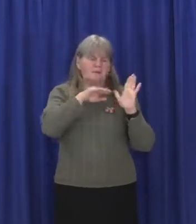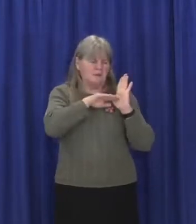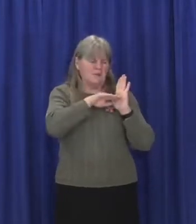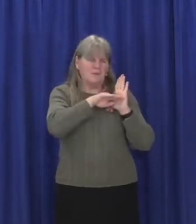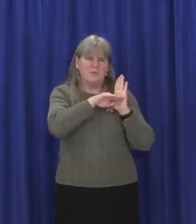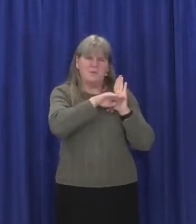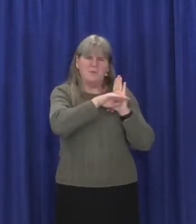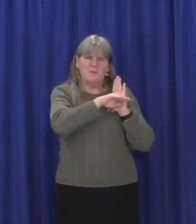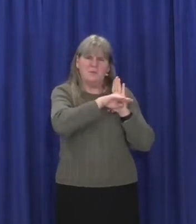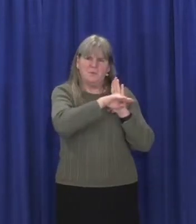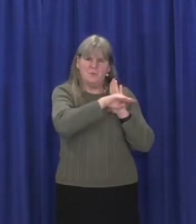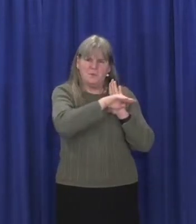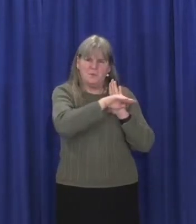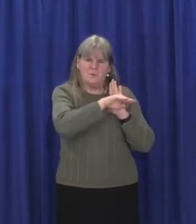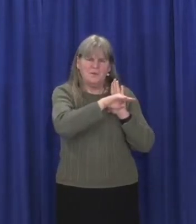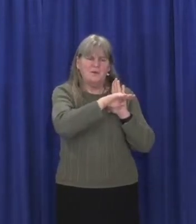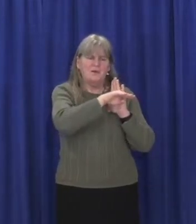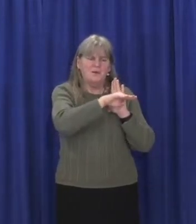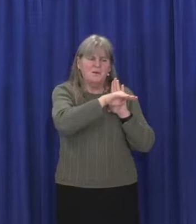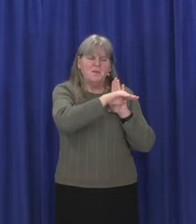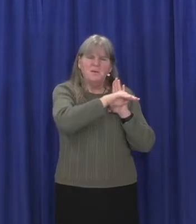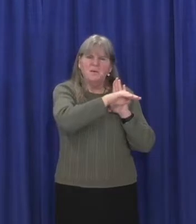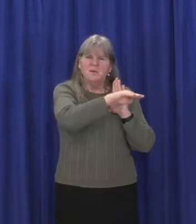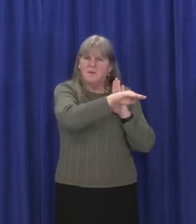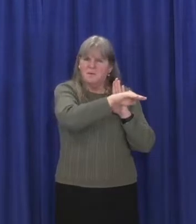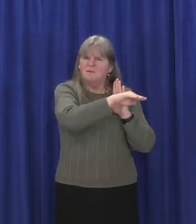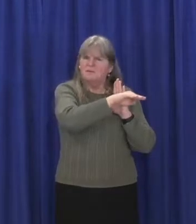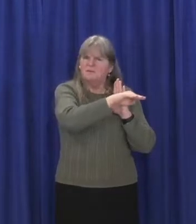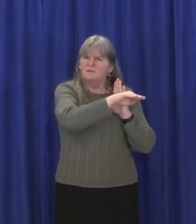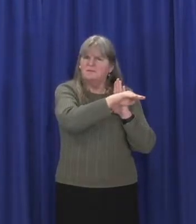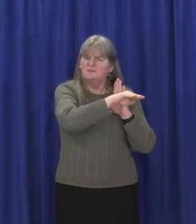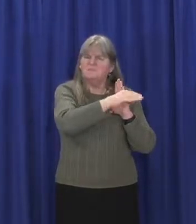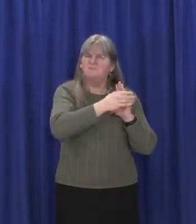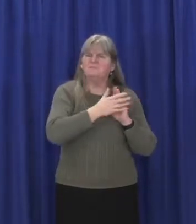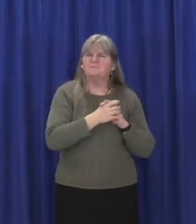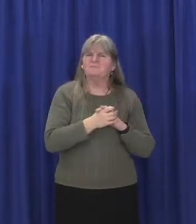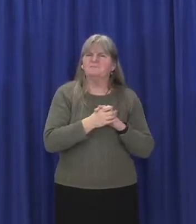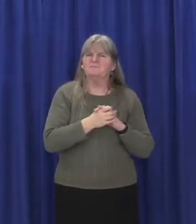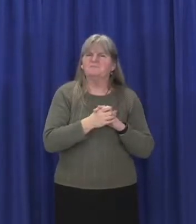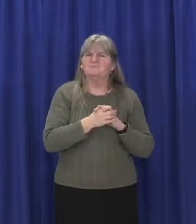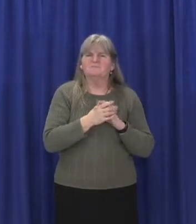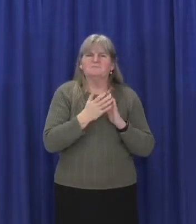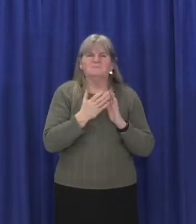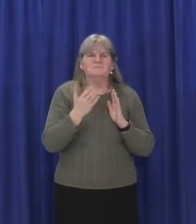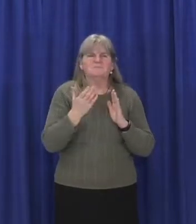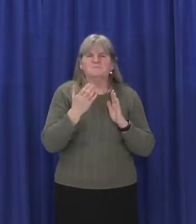natural fluctuation or, you know, a number of people got tested on a particular day,